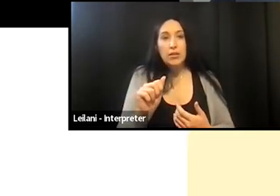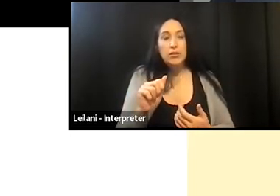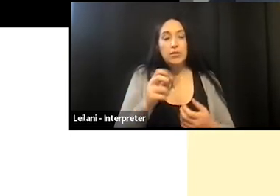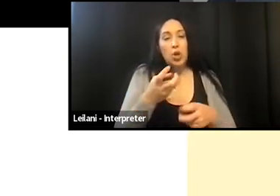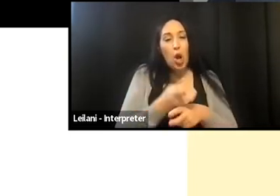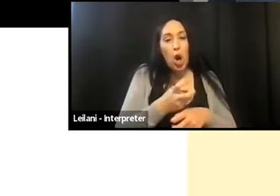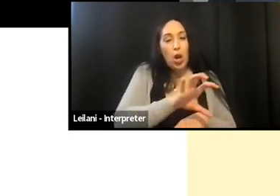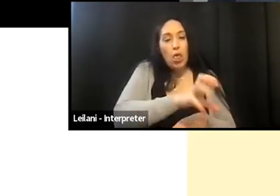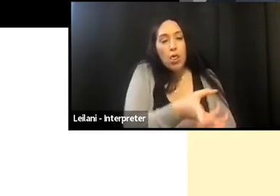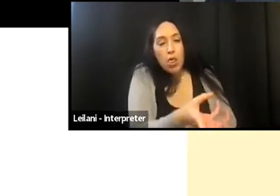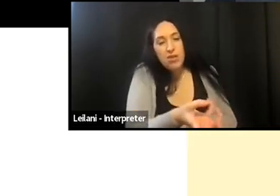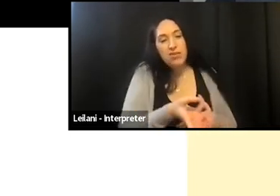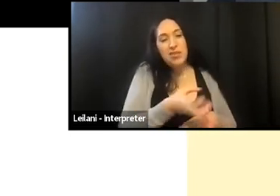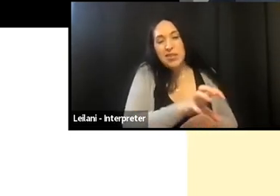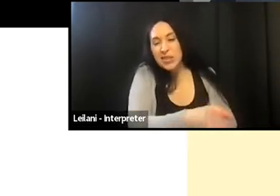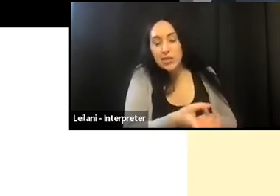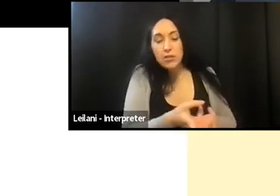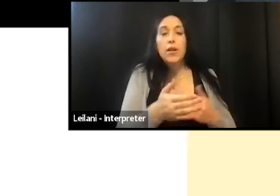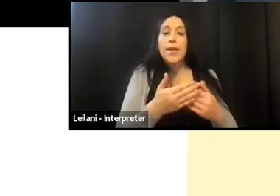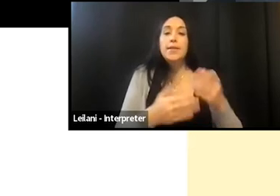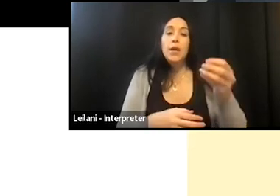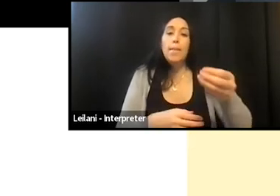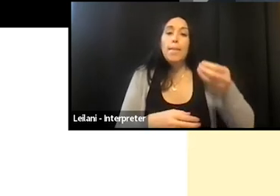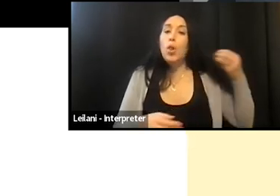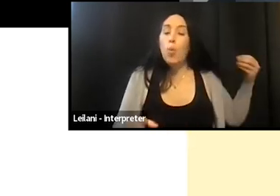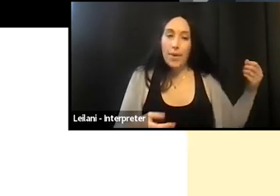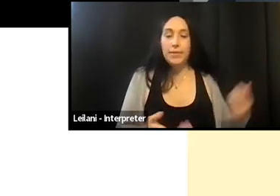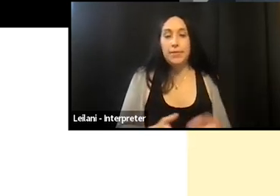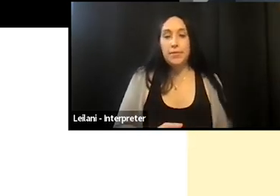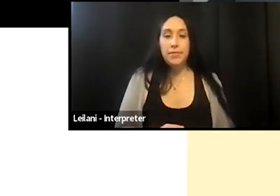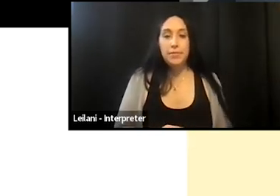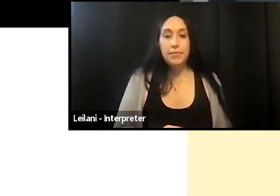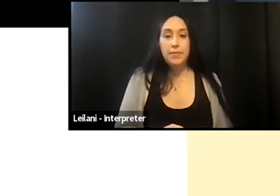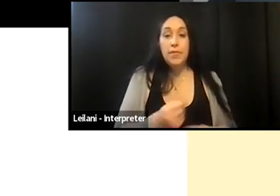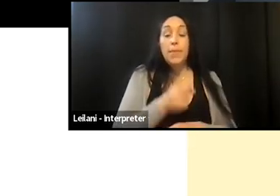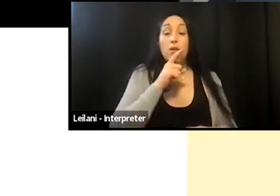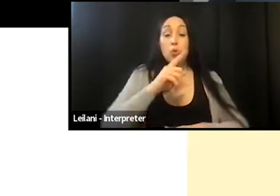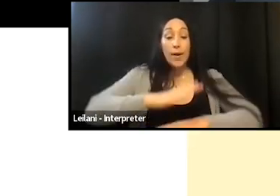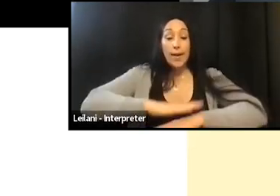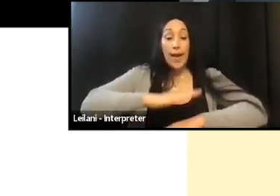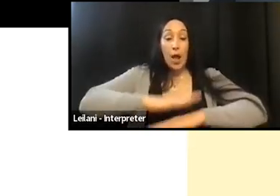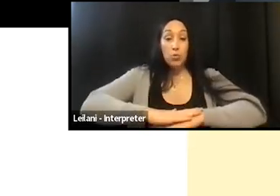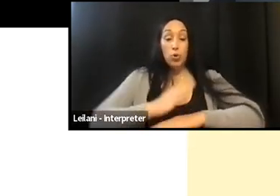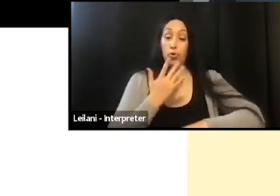Making sure you have contrasting edge band countertops to make sure that someone who has failing eyesight